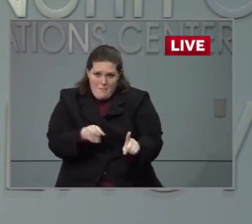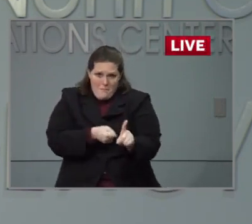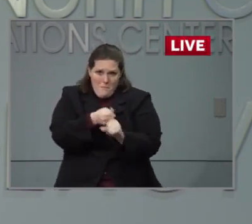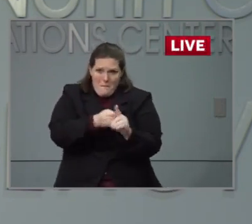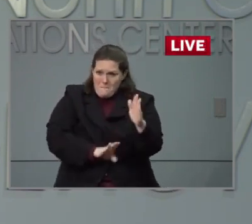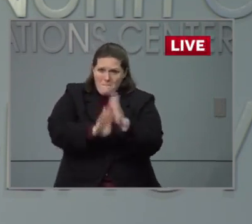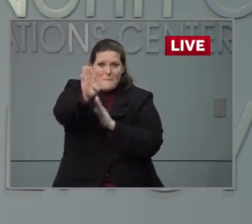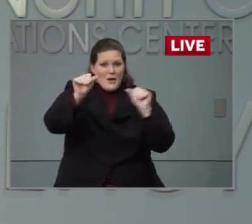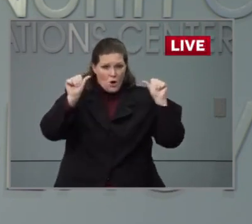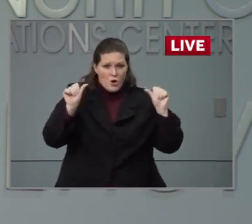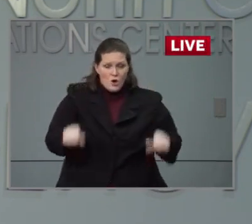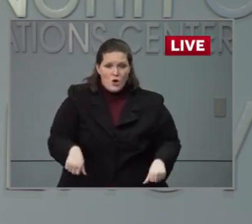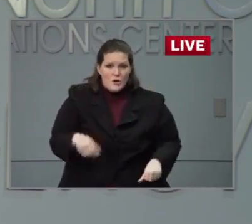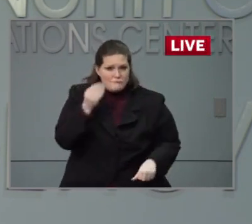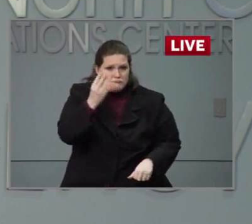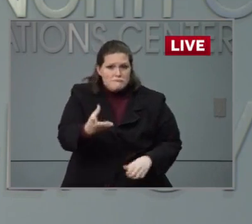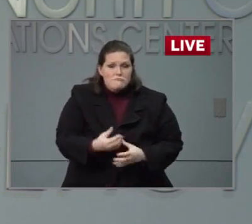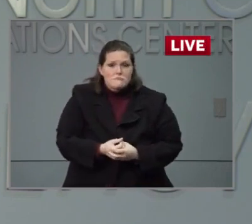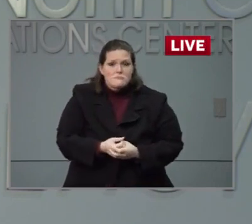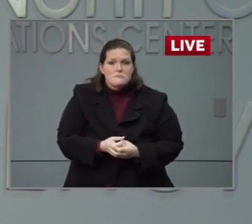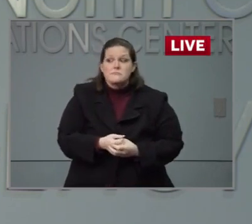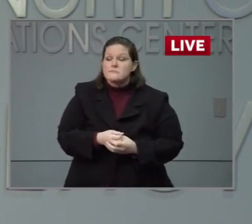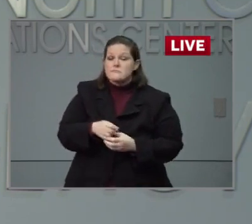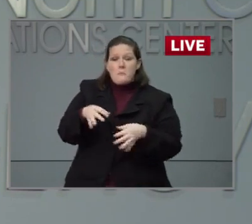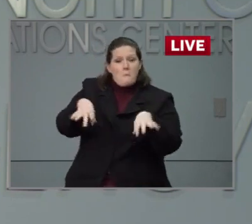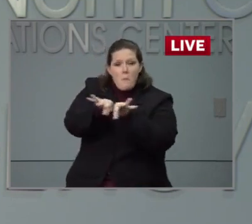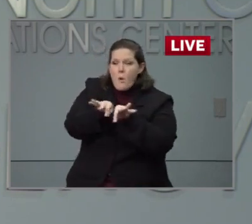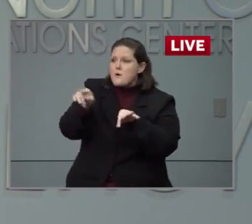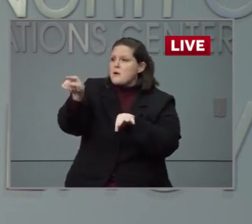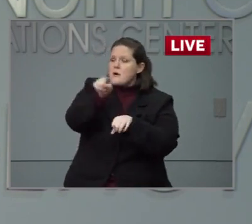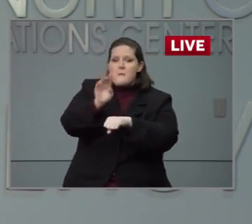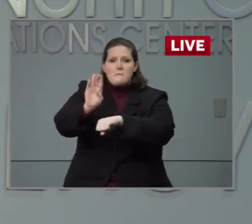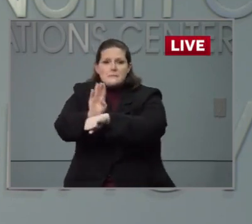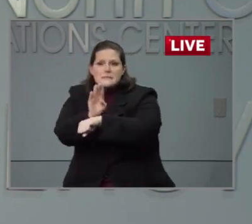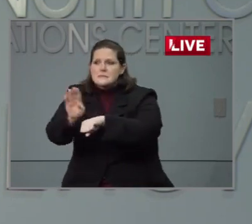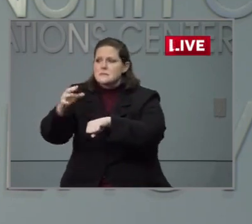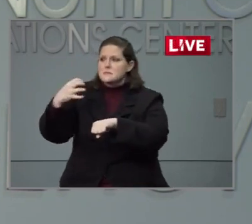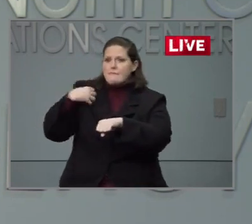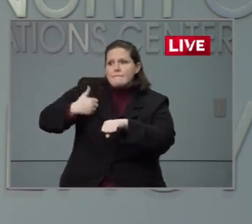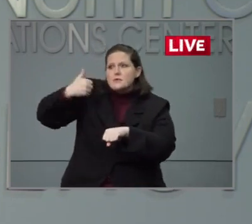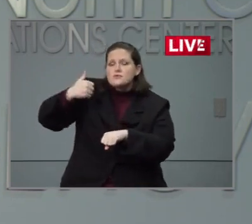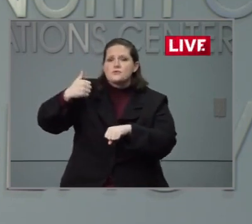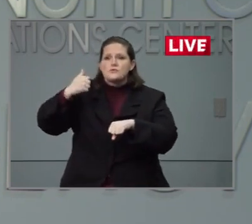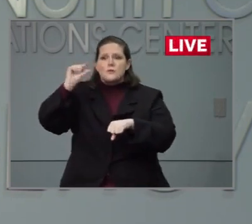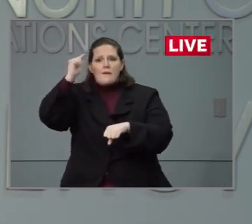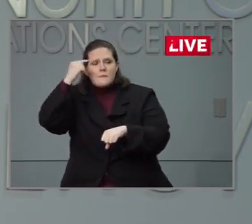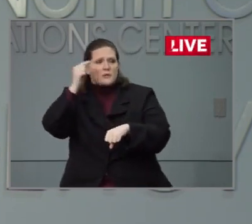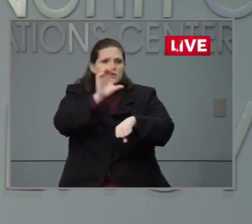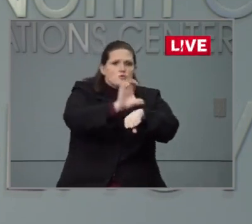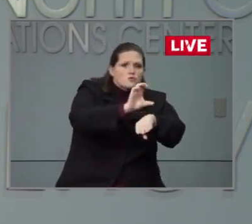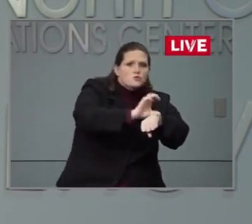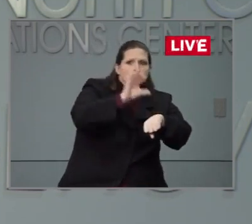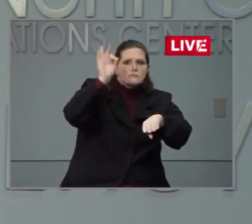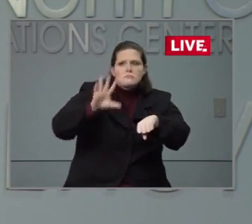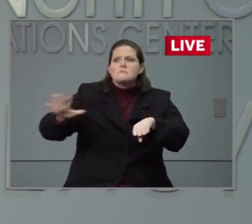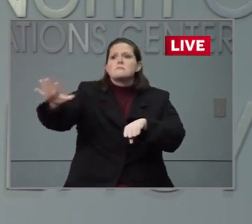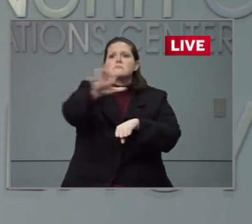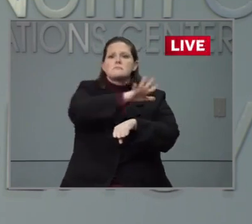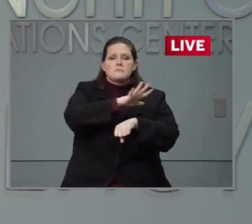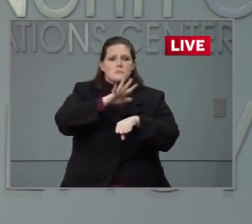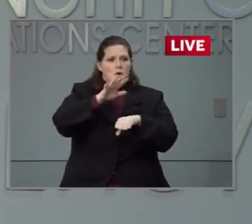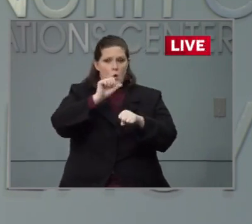RIGHT NOW NORTH CAROLINA’S METRICS ARE INCREASING, NOT SURGING, BUT A SURGE COULD HAPPEN QUICKLY.